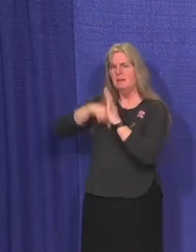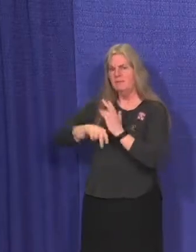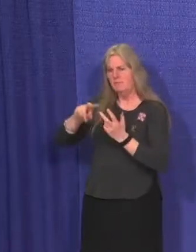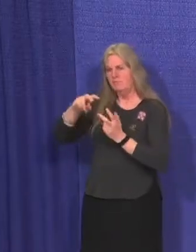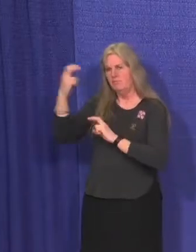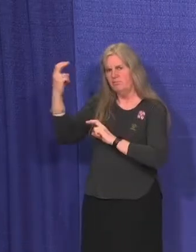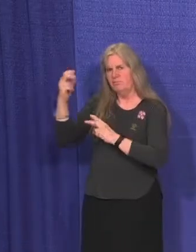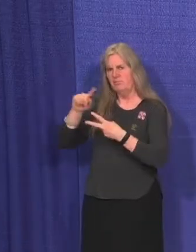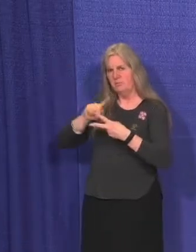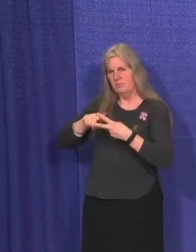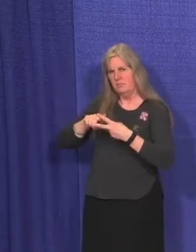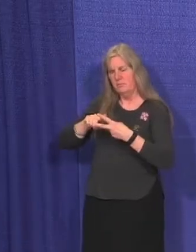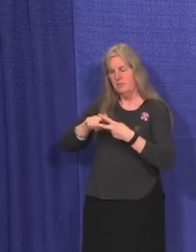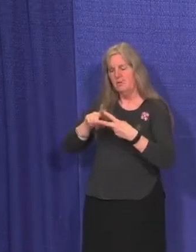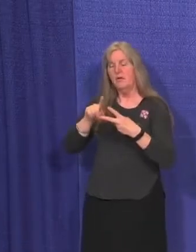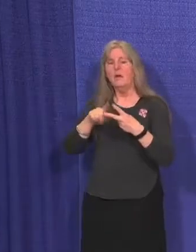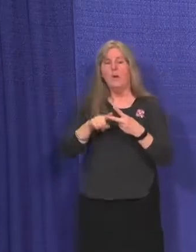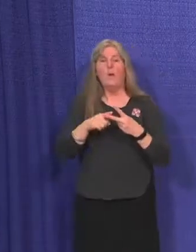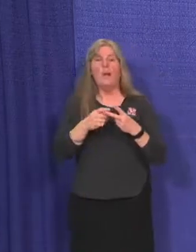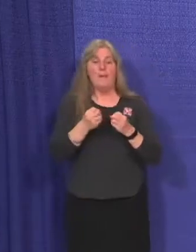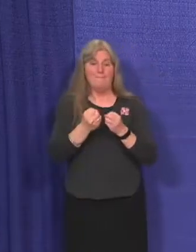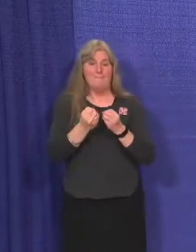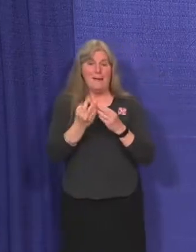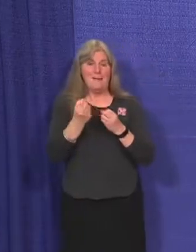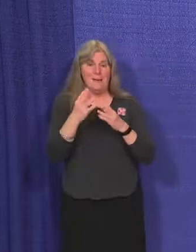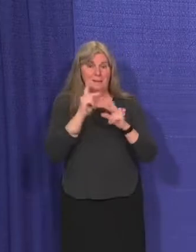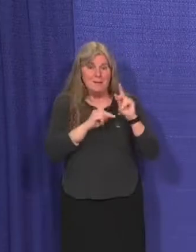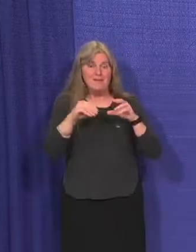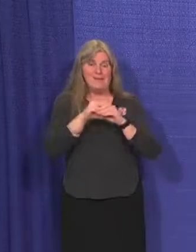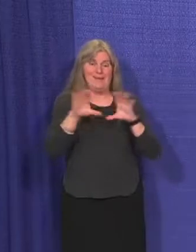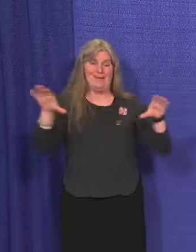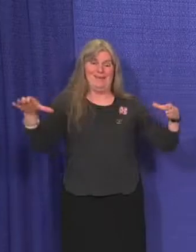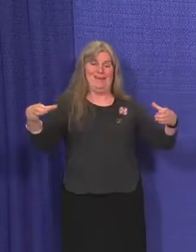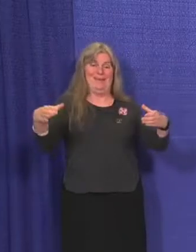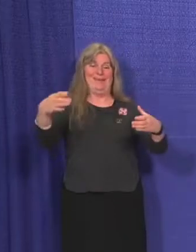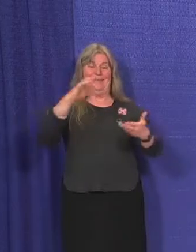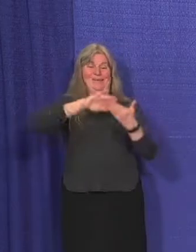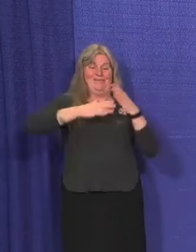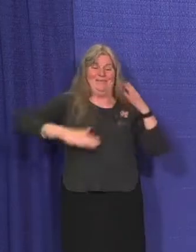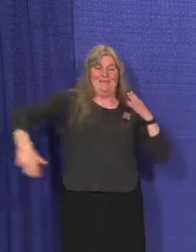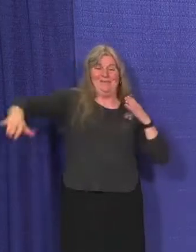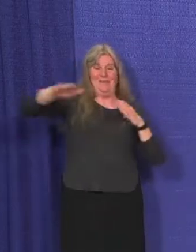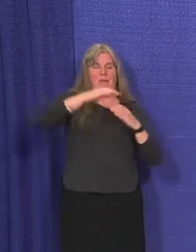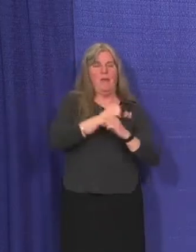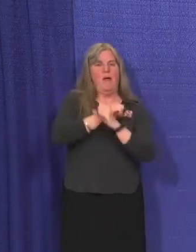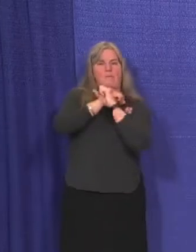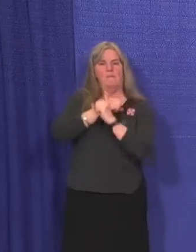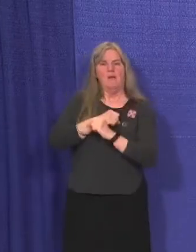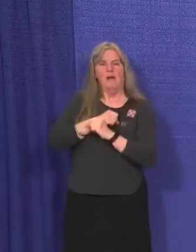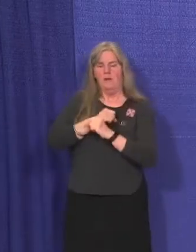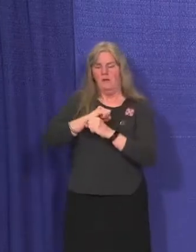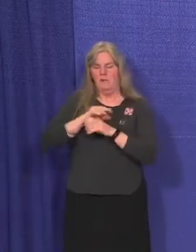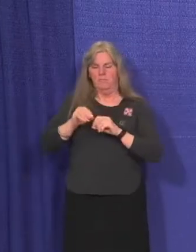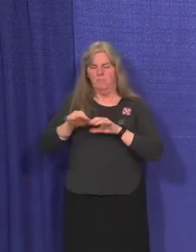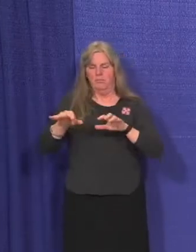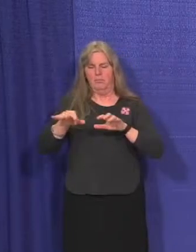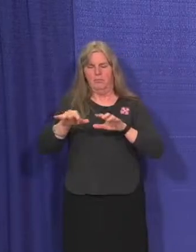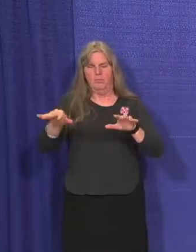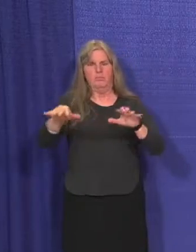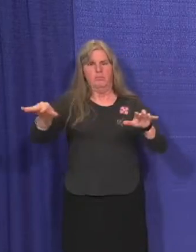where we need to go and we are not far away. Two ways vaccine protects us,